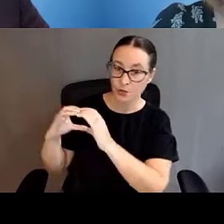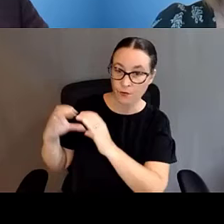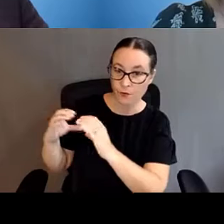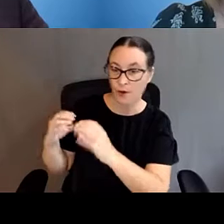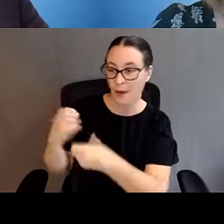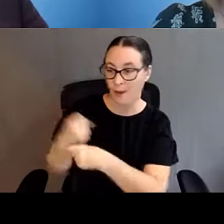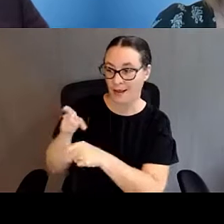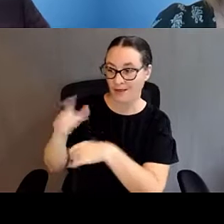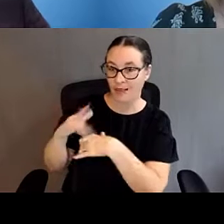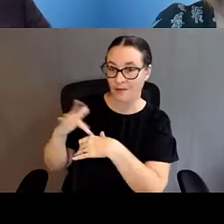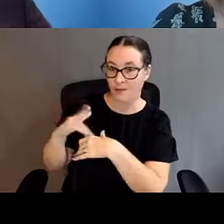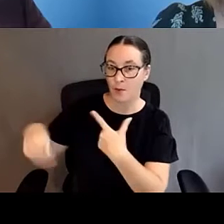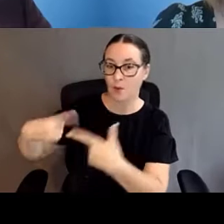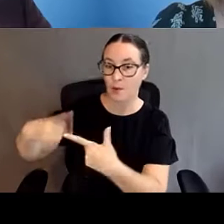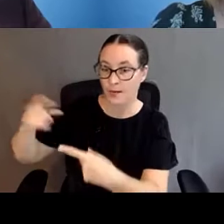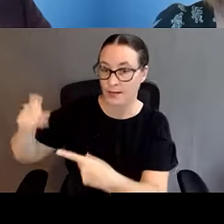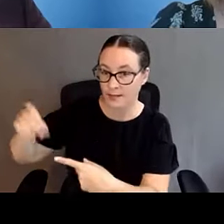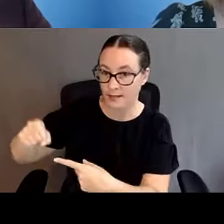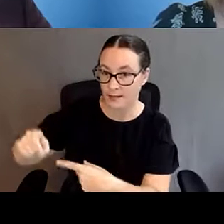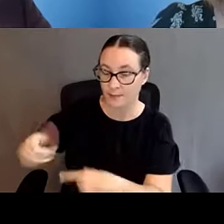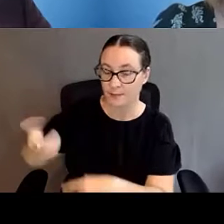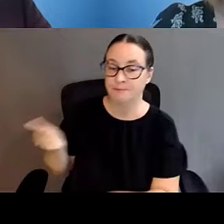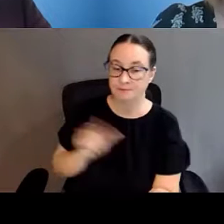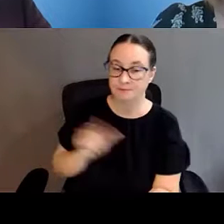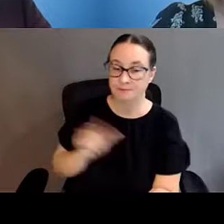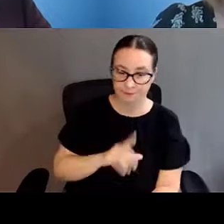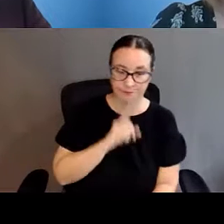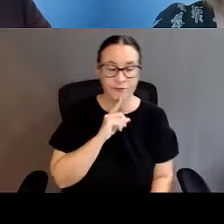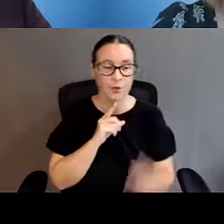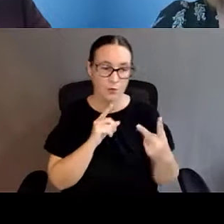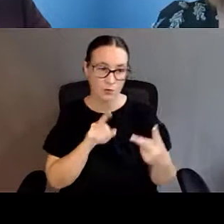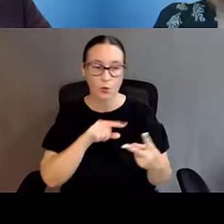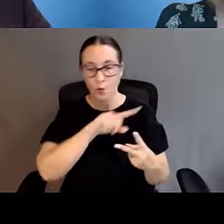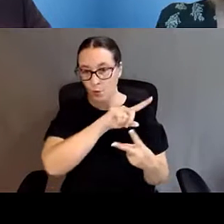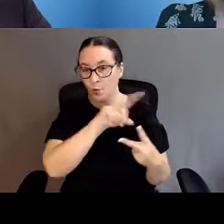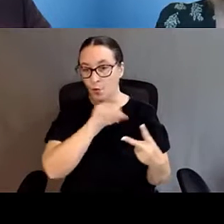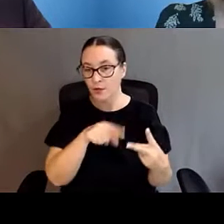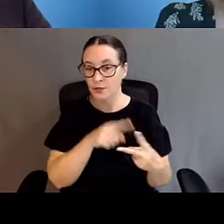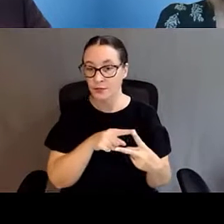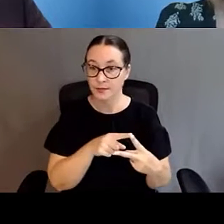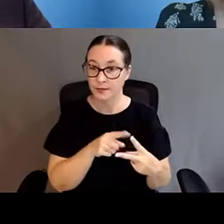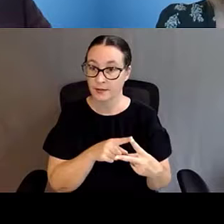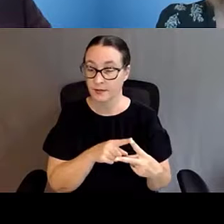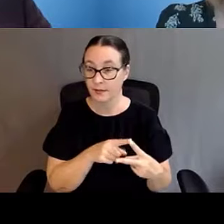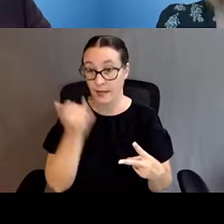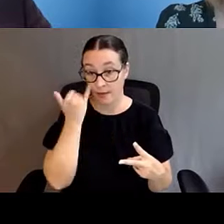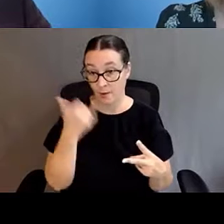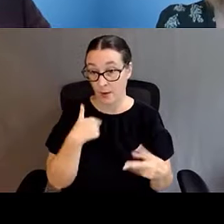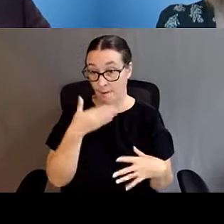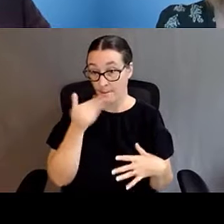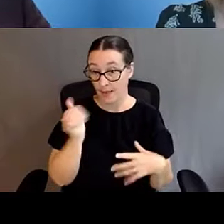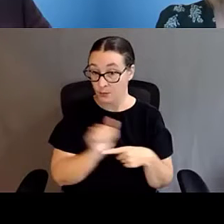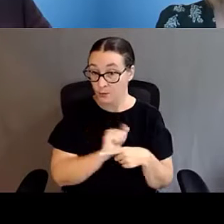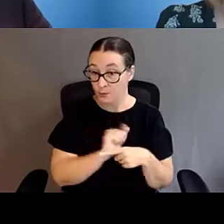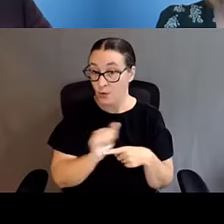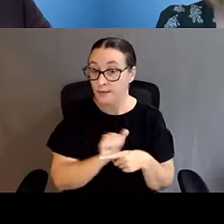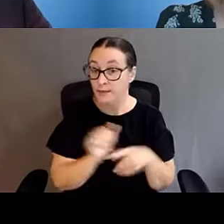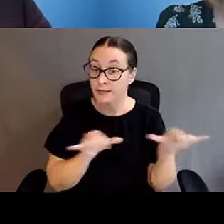Taunton Paine: Sure, so I think there's two questions here, first about maybe whether there are best practices or standards for sharing data,